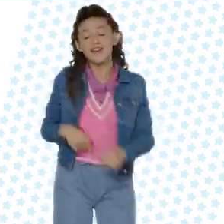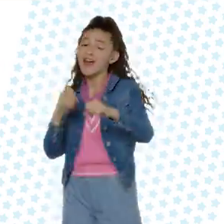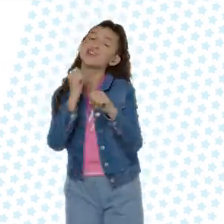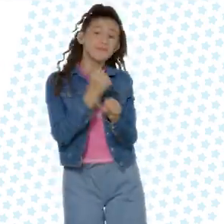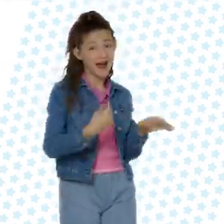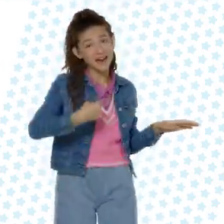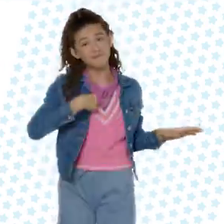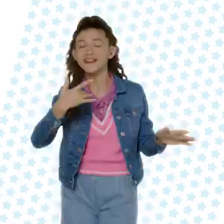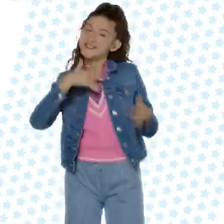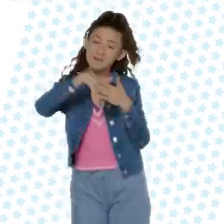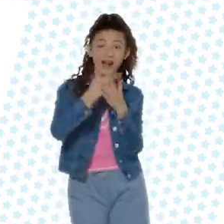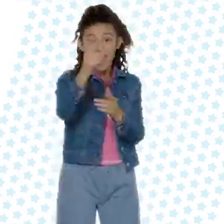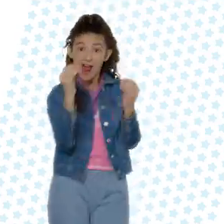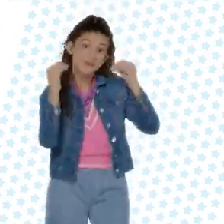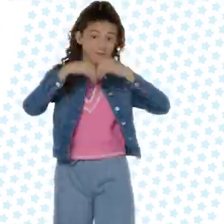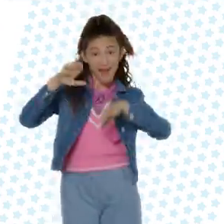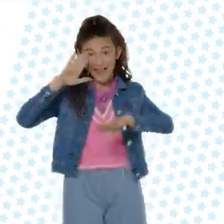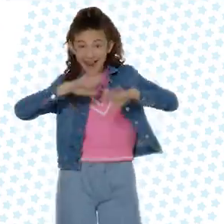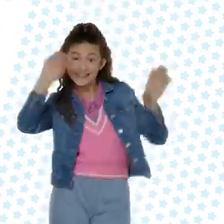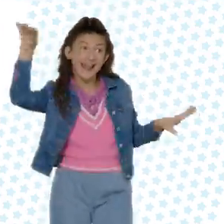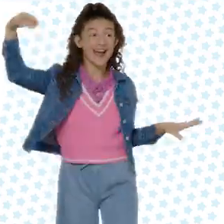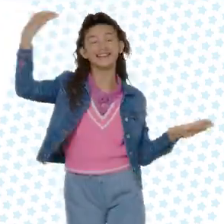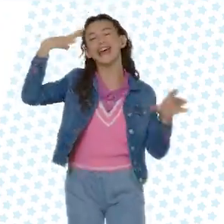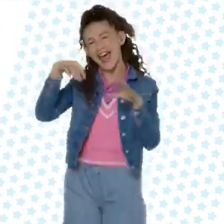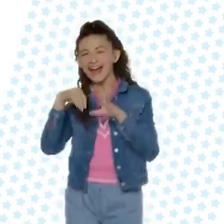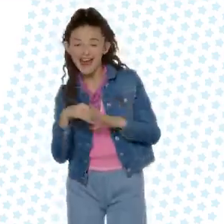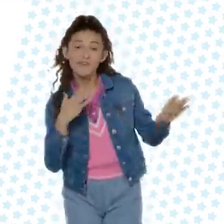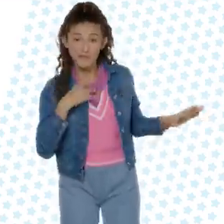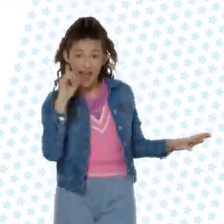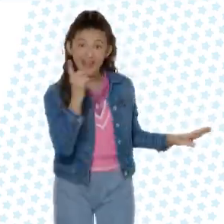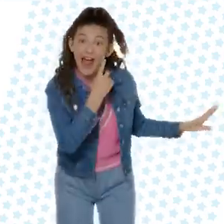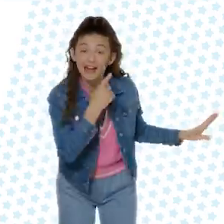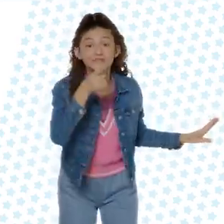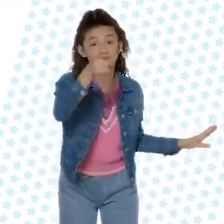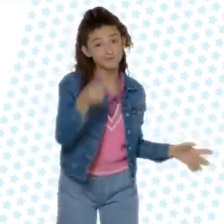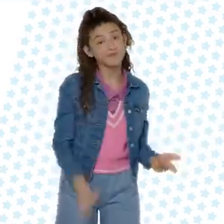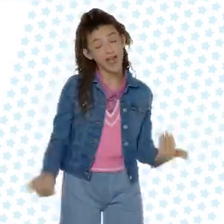You're making me feel brand new You're more than the sunshine in my eyes